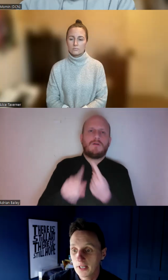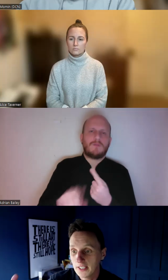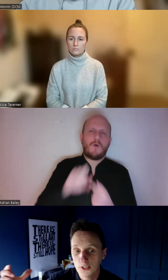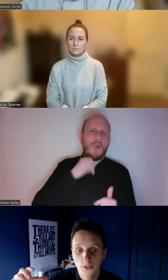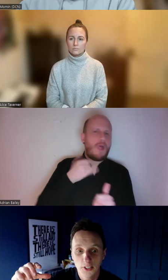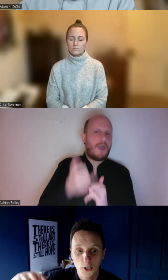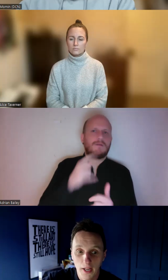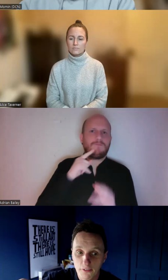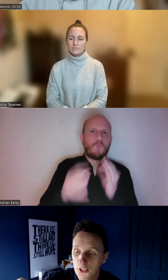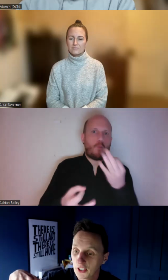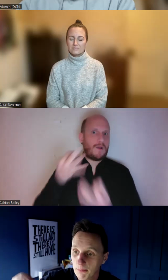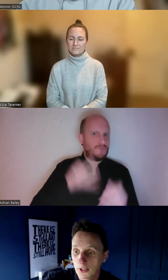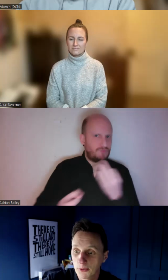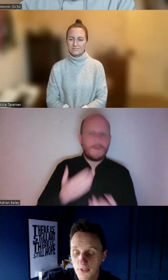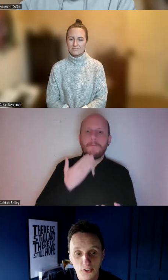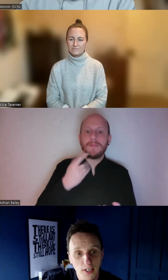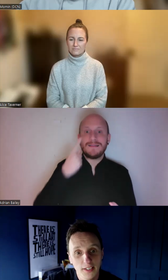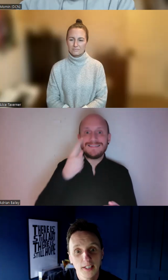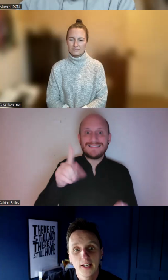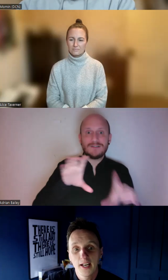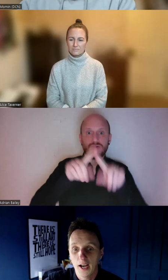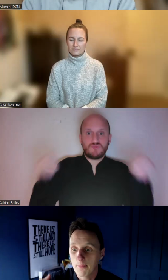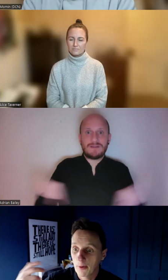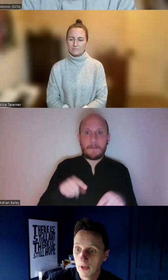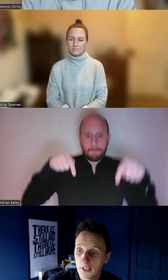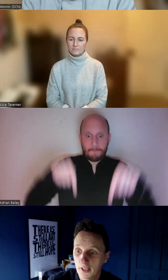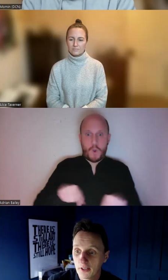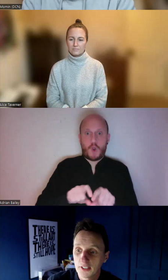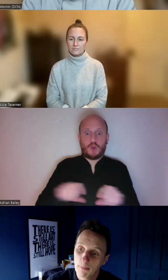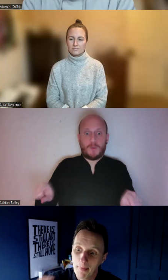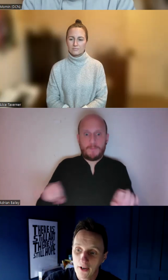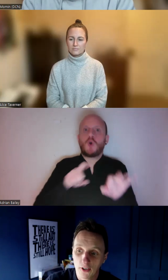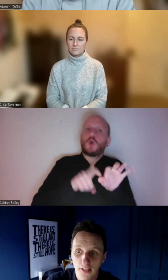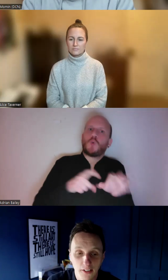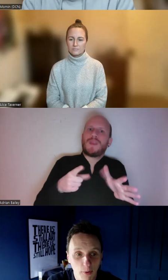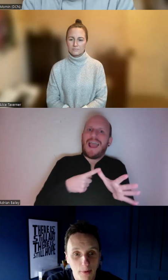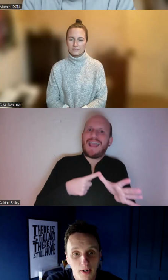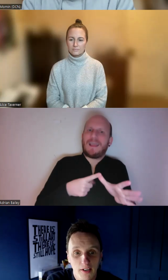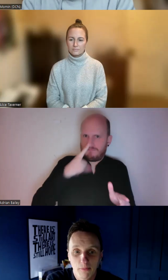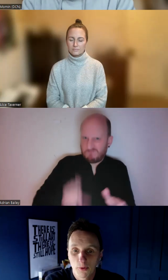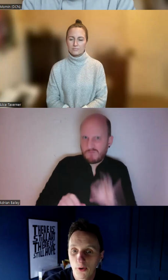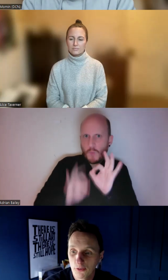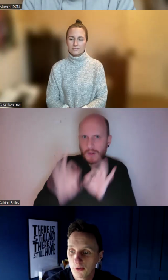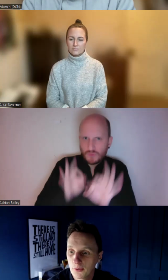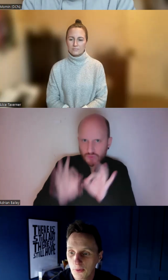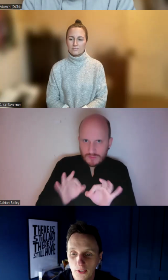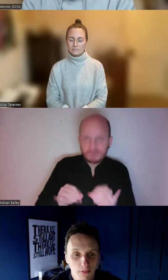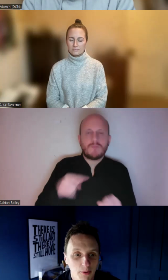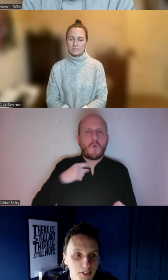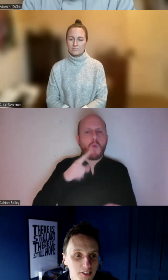Please use the Q&A function at the bottom of the screen. I'll be looking at those and I'll be back on at the end of the webinar, and then we'll go through all those lovely questions